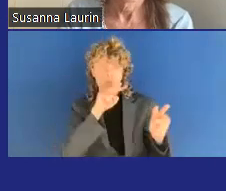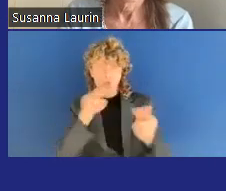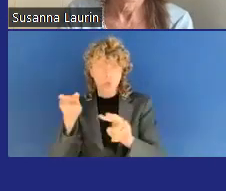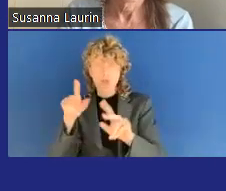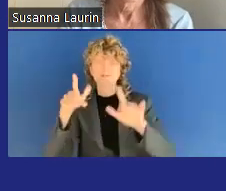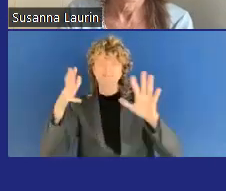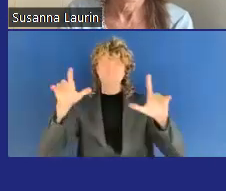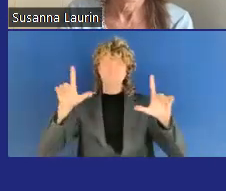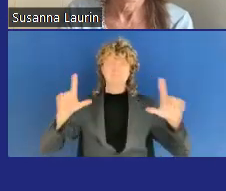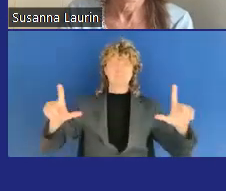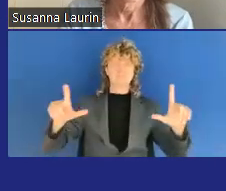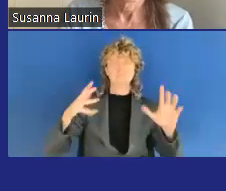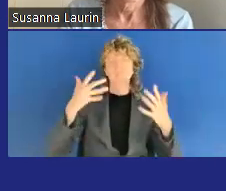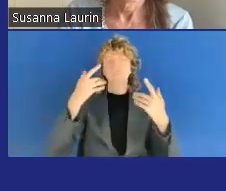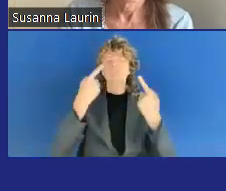individuals with disabilities, or